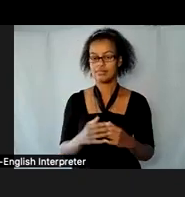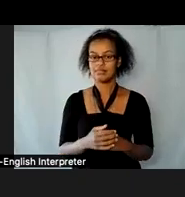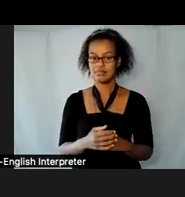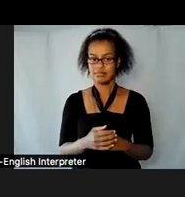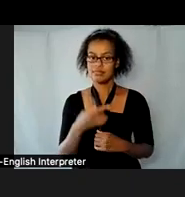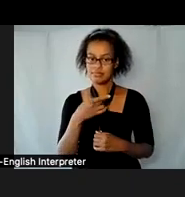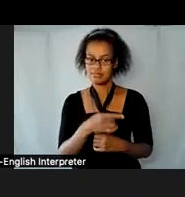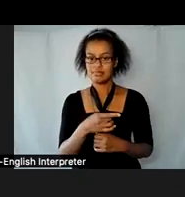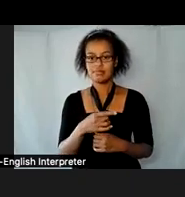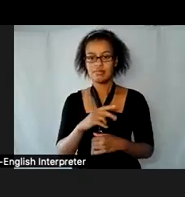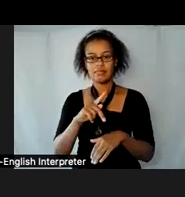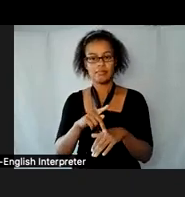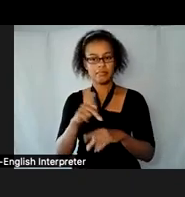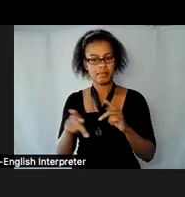So thank you, Cindy.